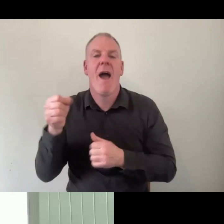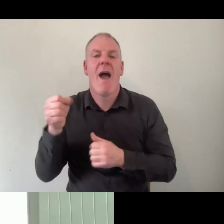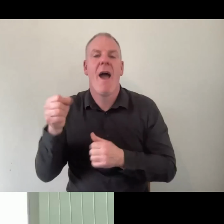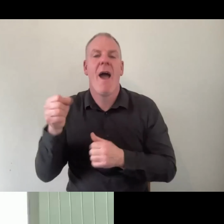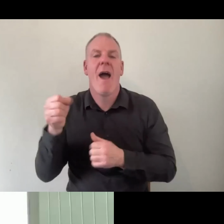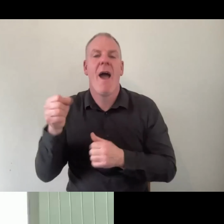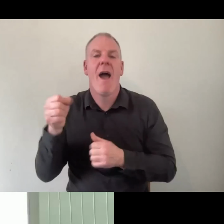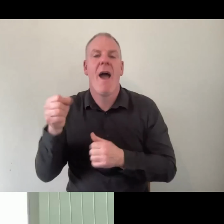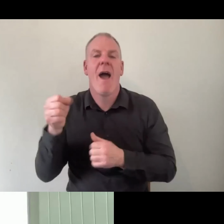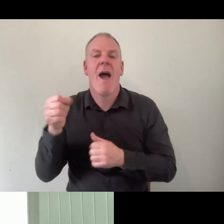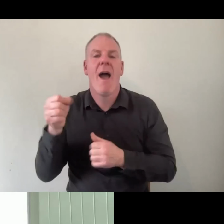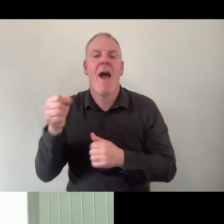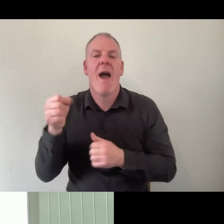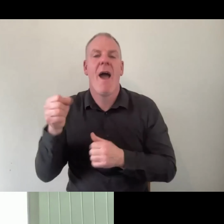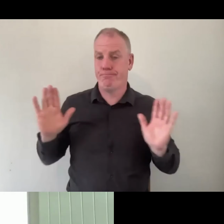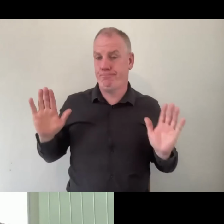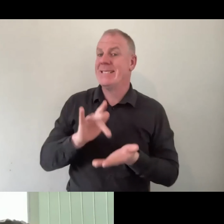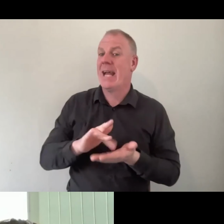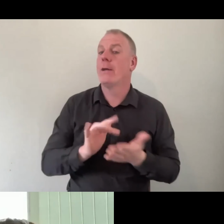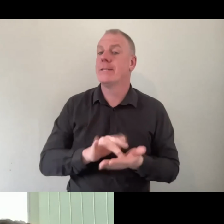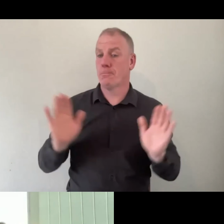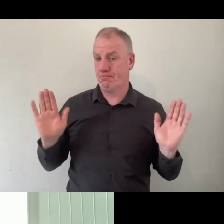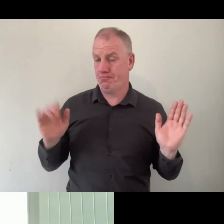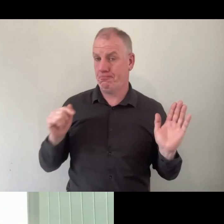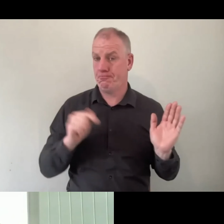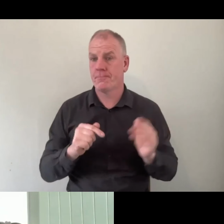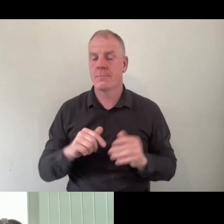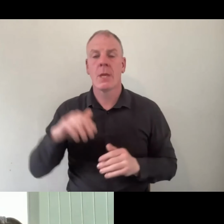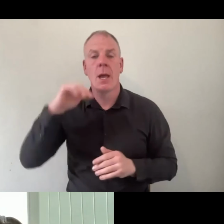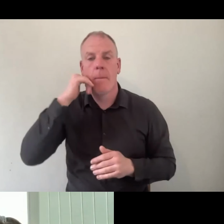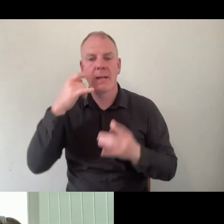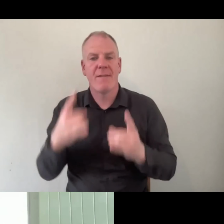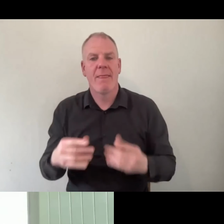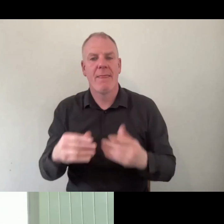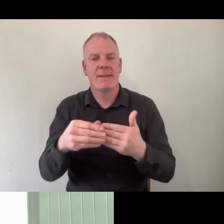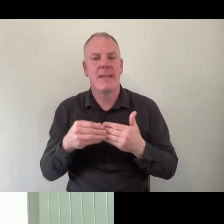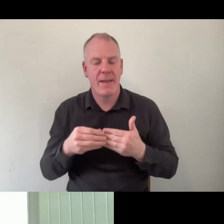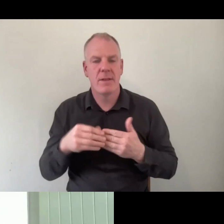I shall be no more specific than that — where because of health and safety,